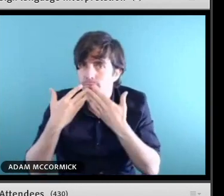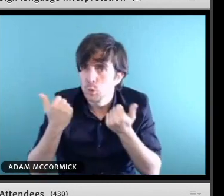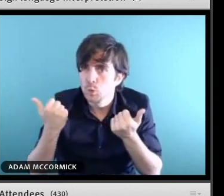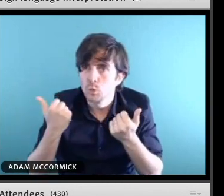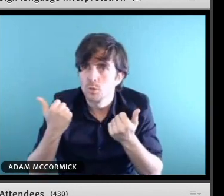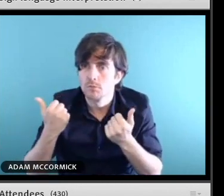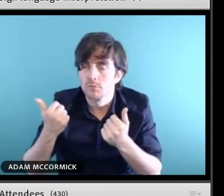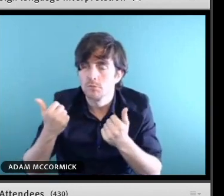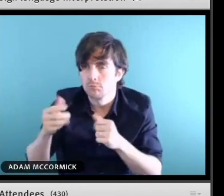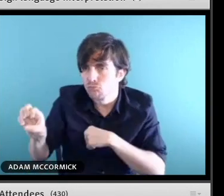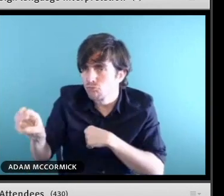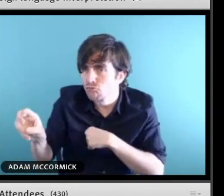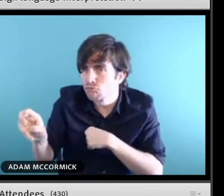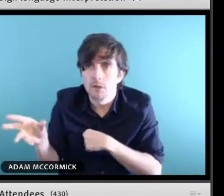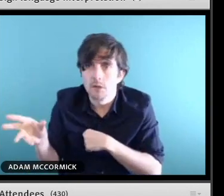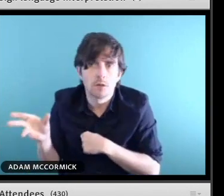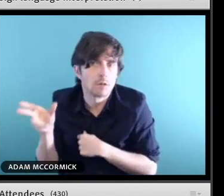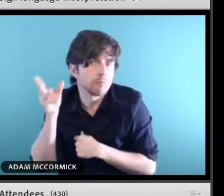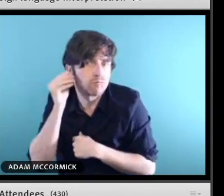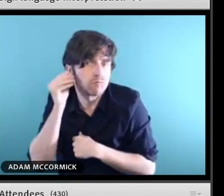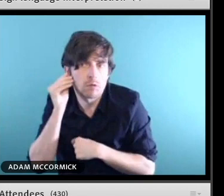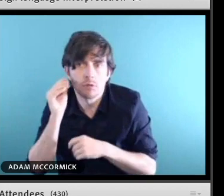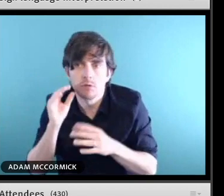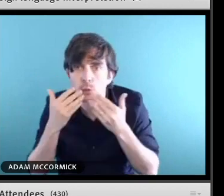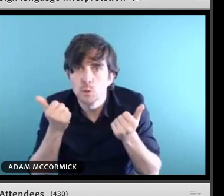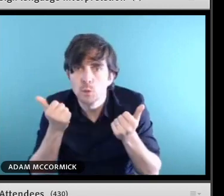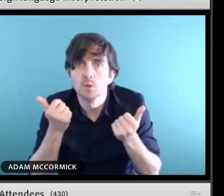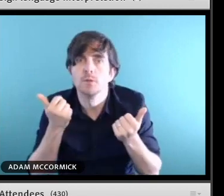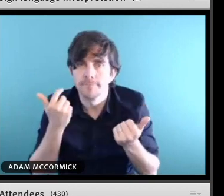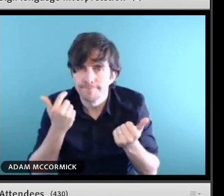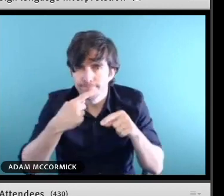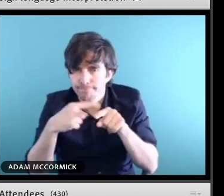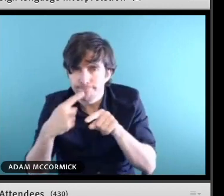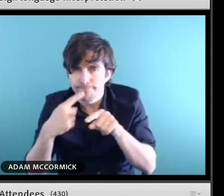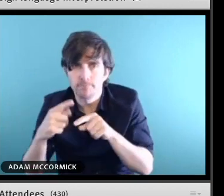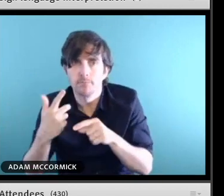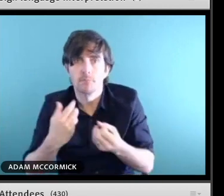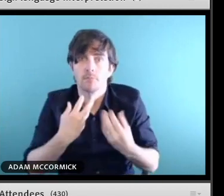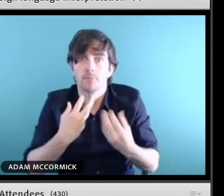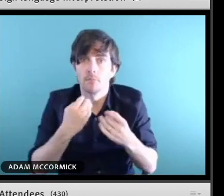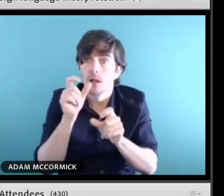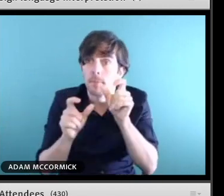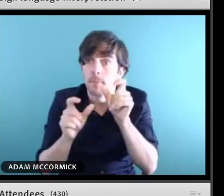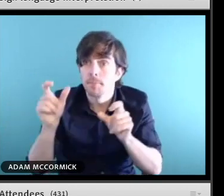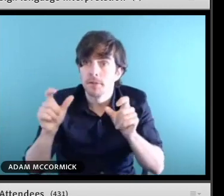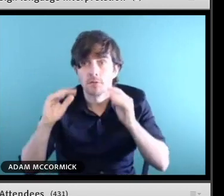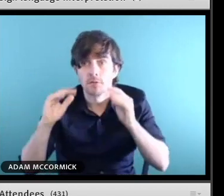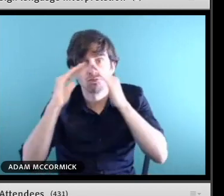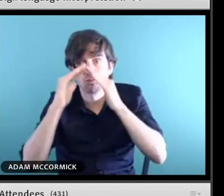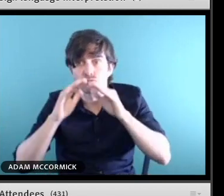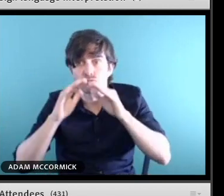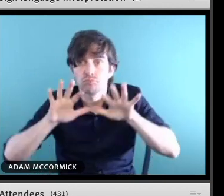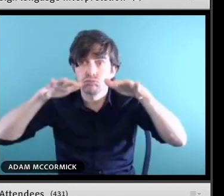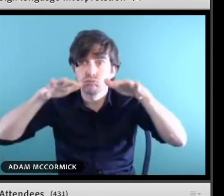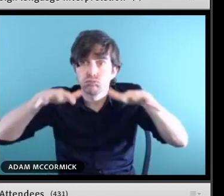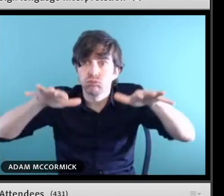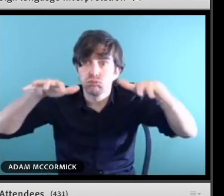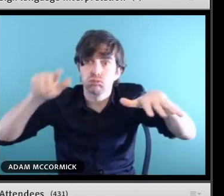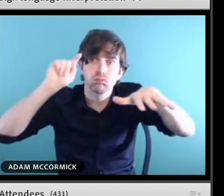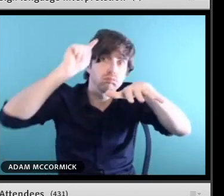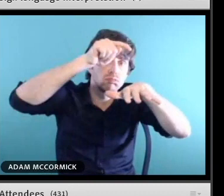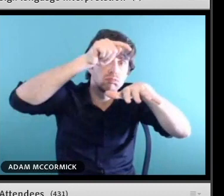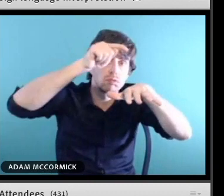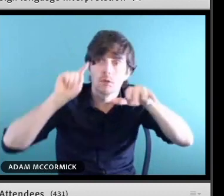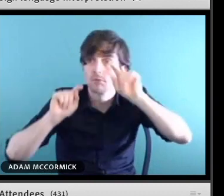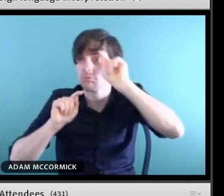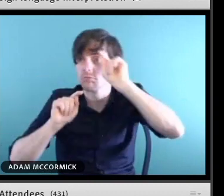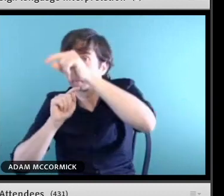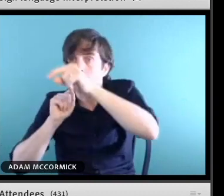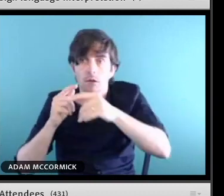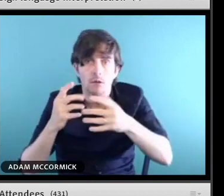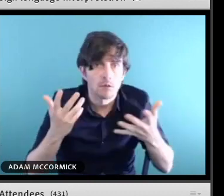them. In terms of economic impact, one of the key issues they shared was that the lockdown